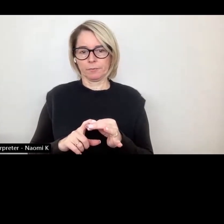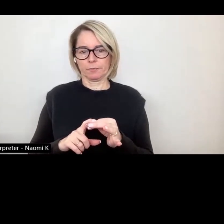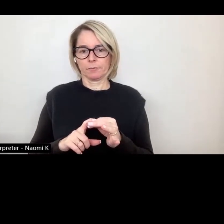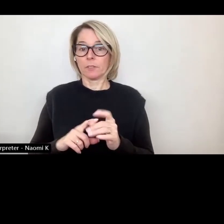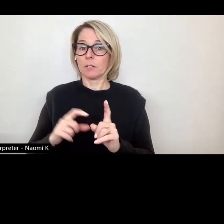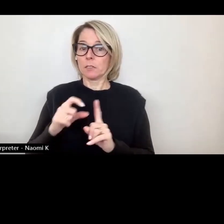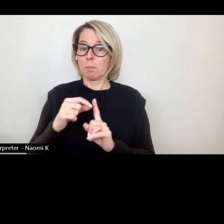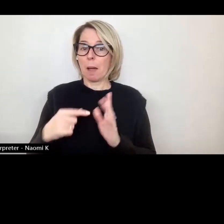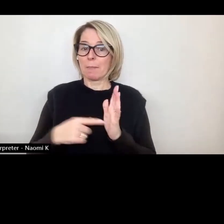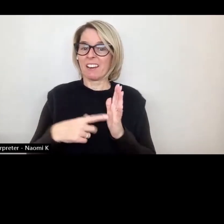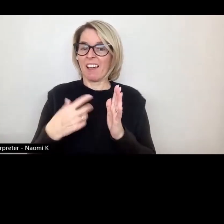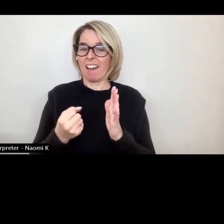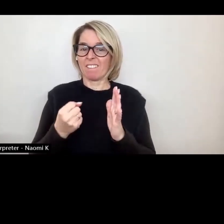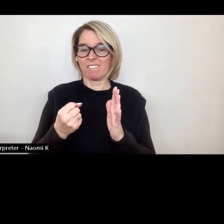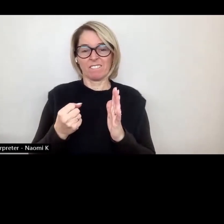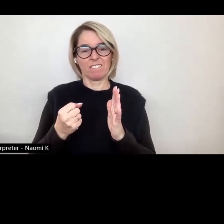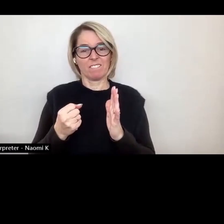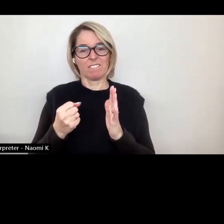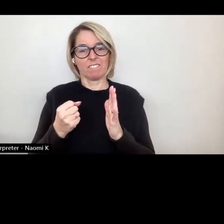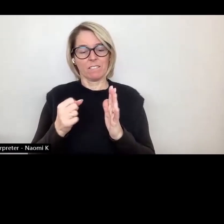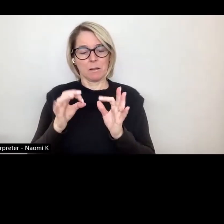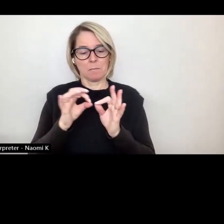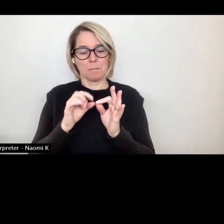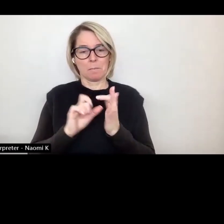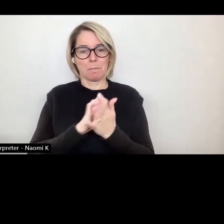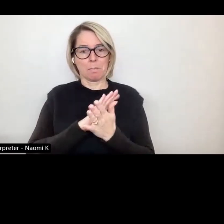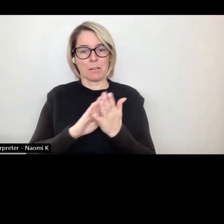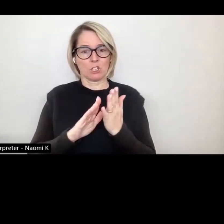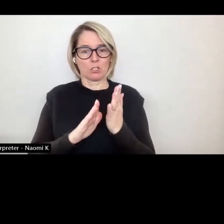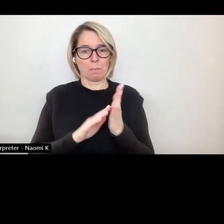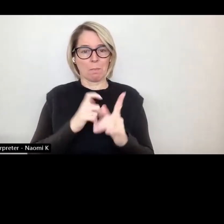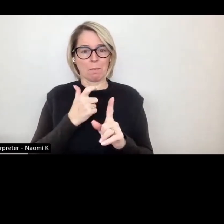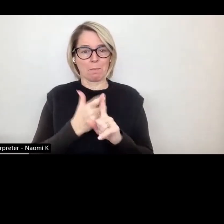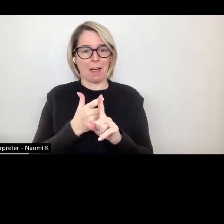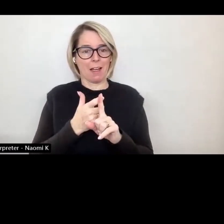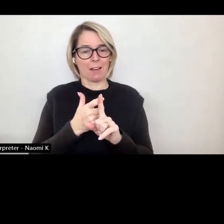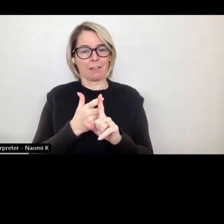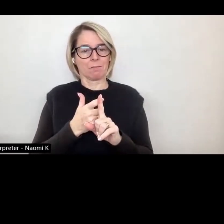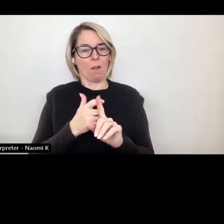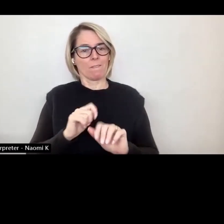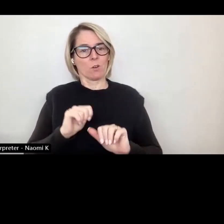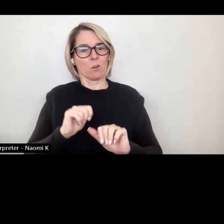For example, how many carers an organisation is realistically able to reach?